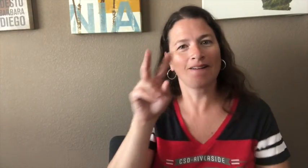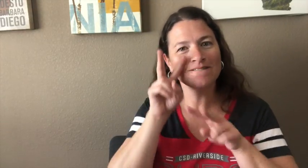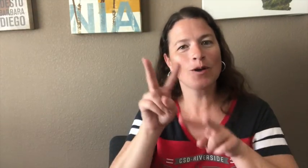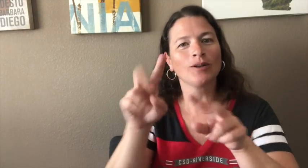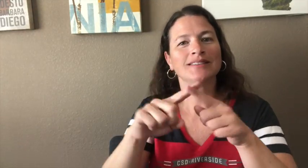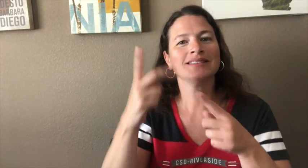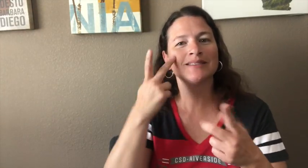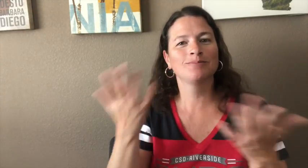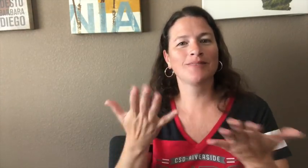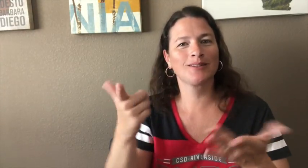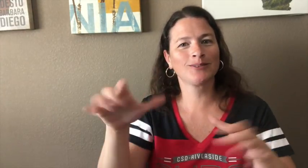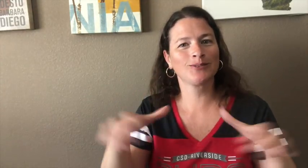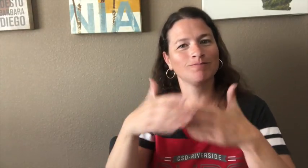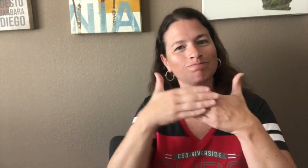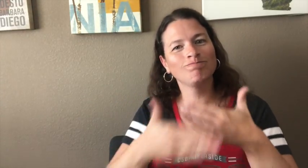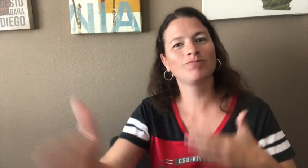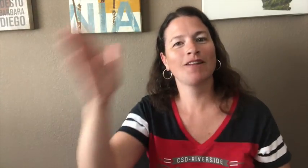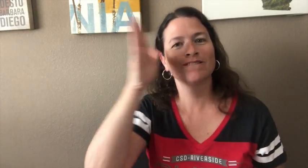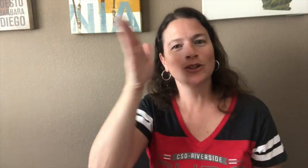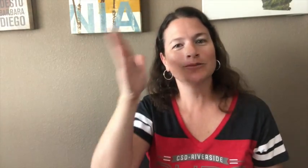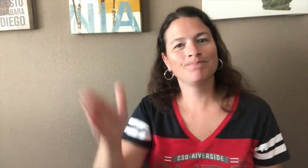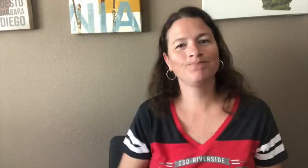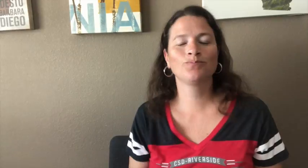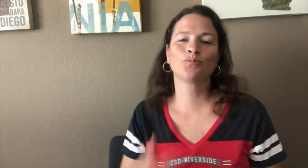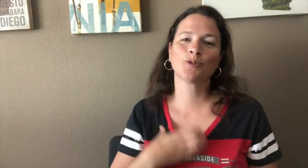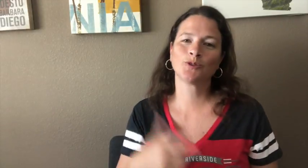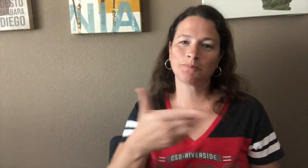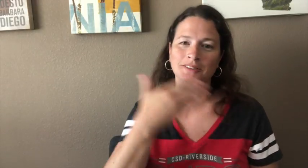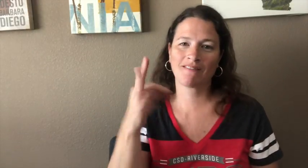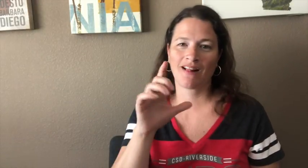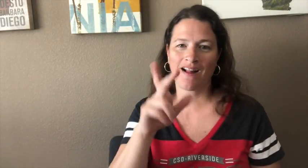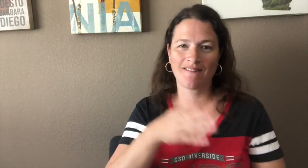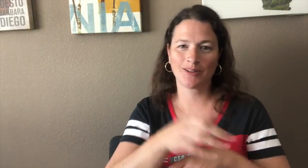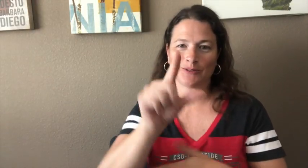of Nikel and look forward to seeing what her future endeavors